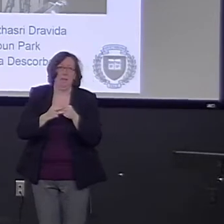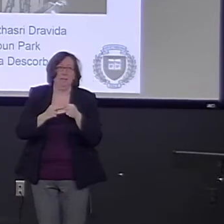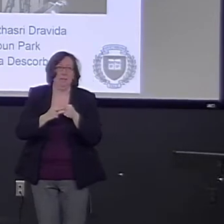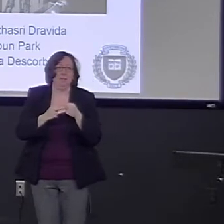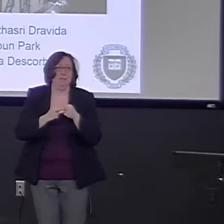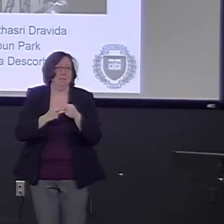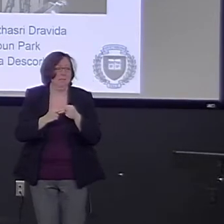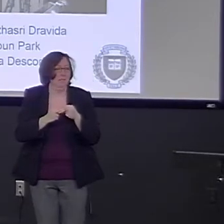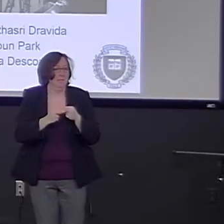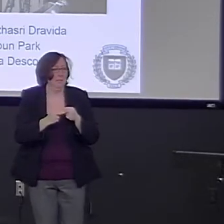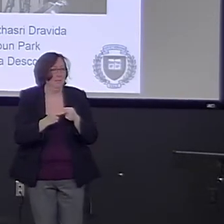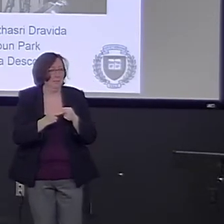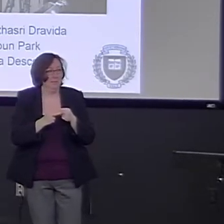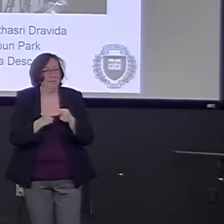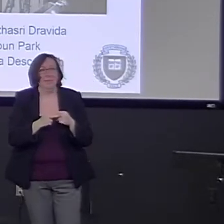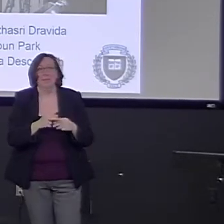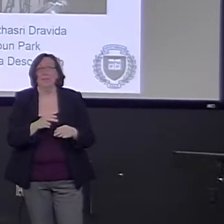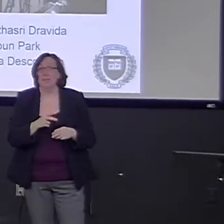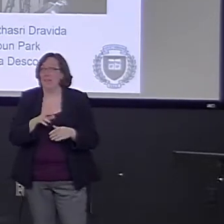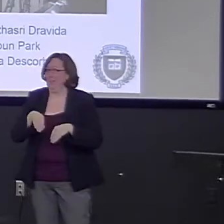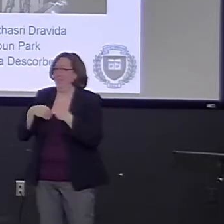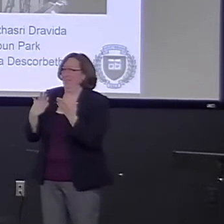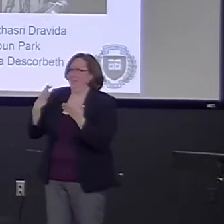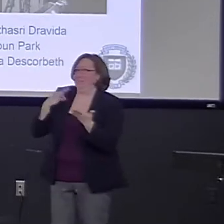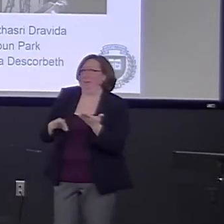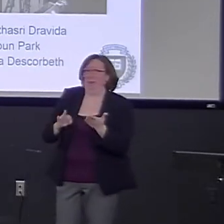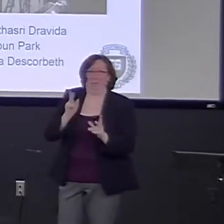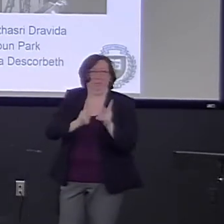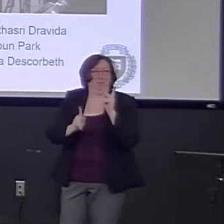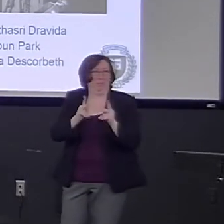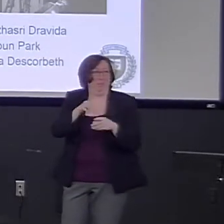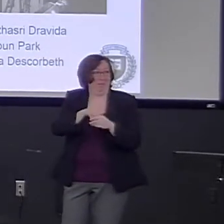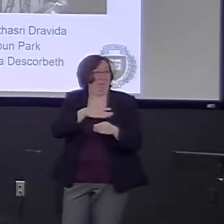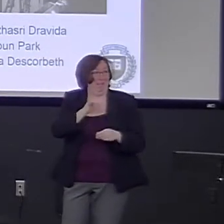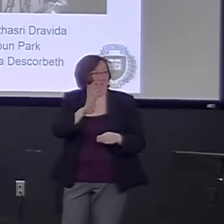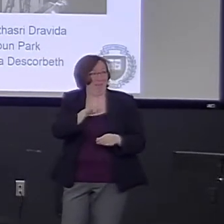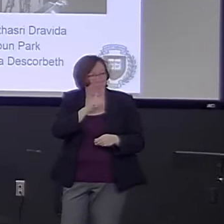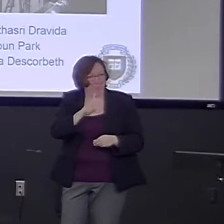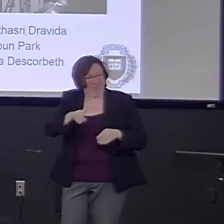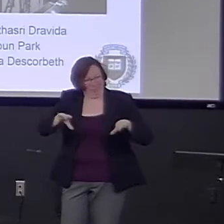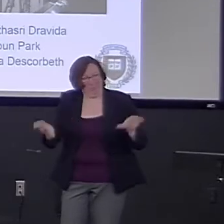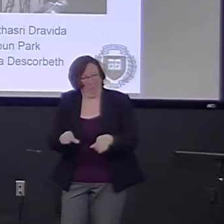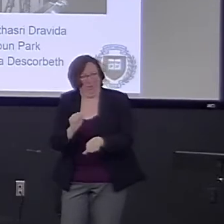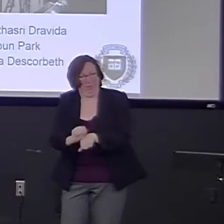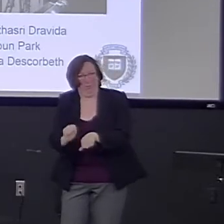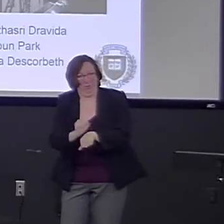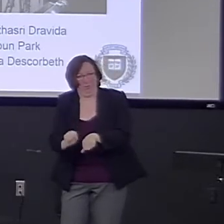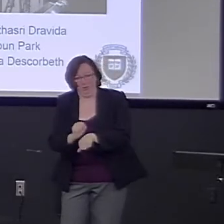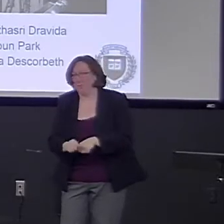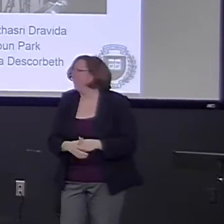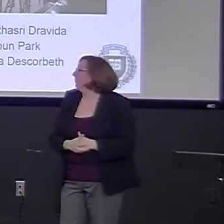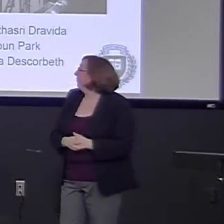to the people in my laboratory who really do the work. So the first person, let's see here,